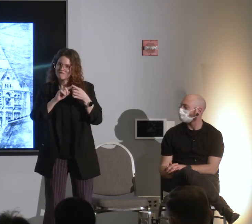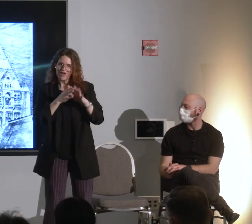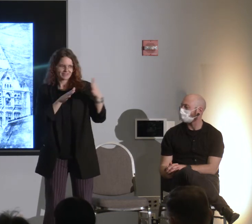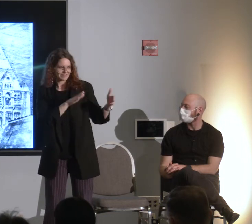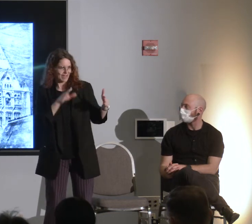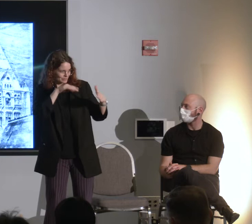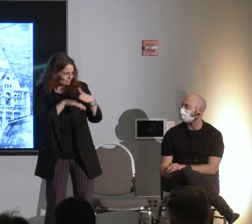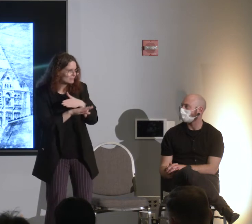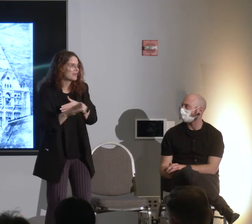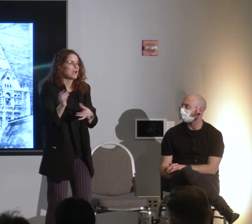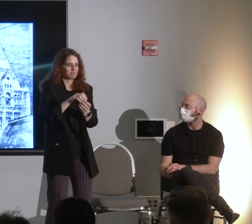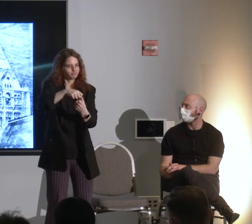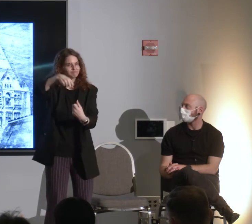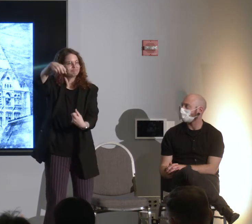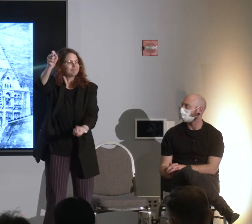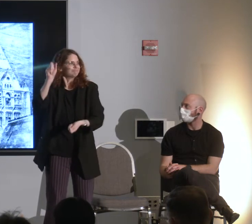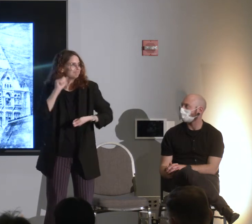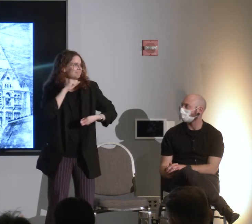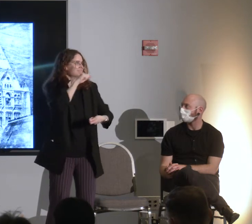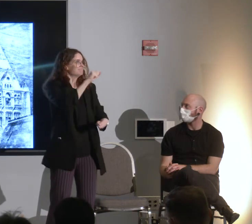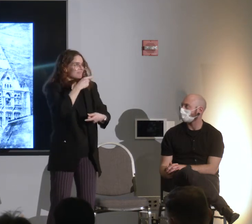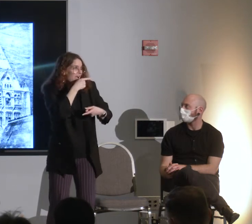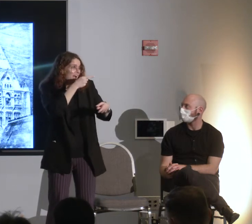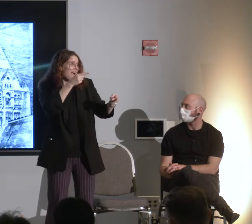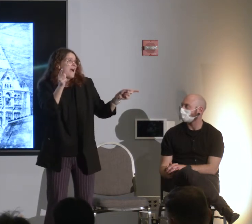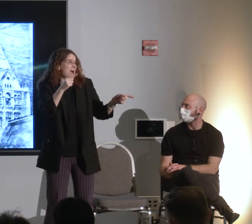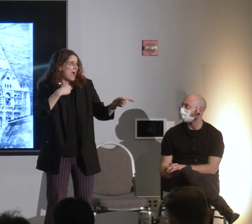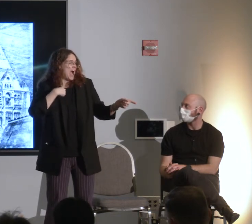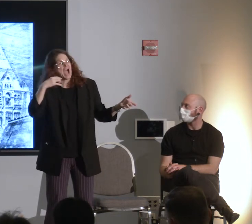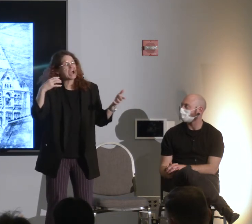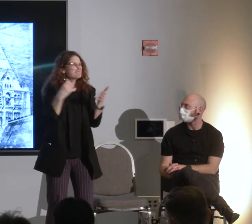Brandishing a roll of drawings, he announced exuberantly, "I've got it!"